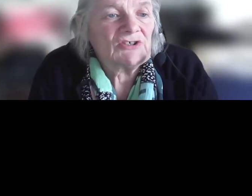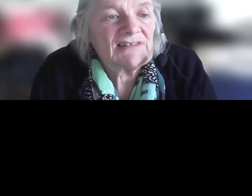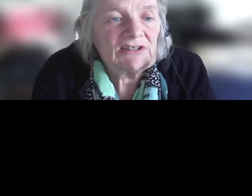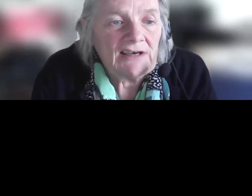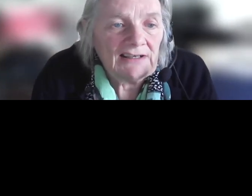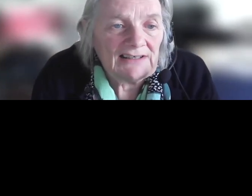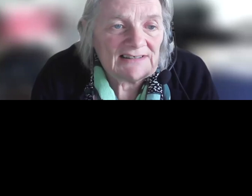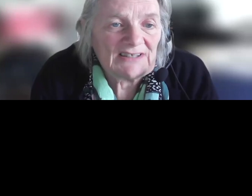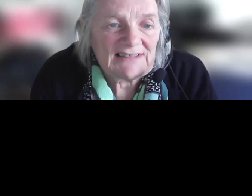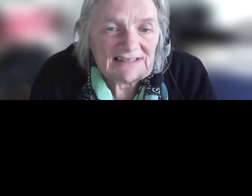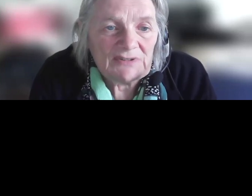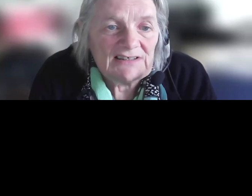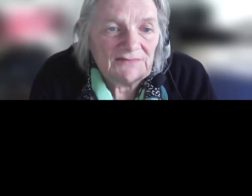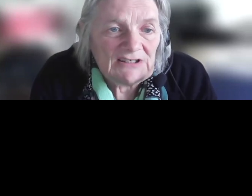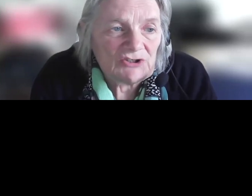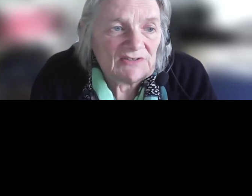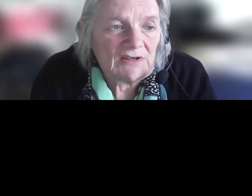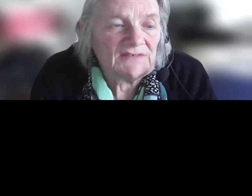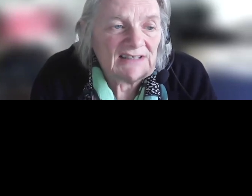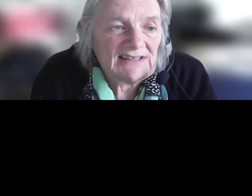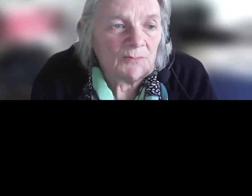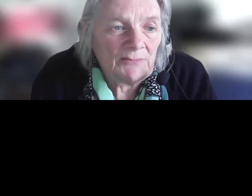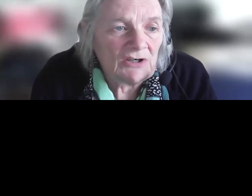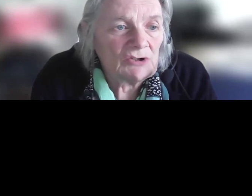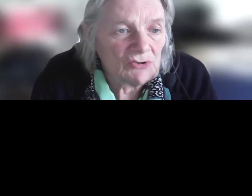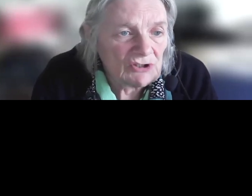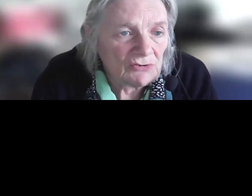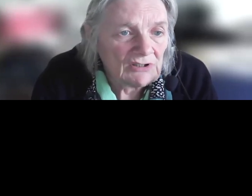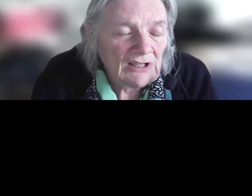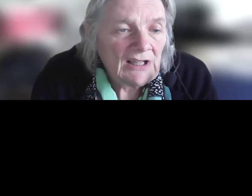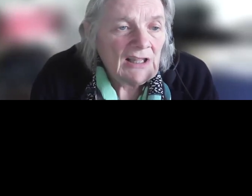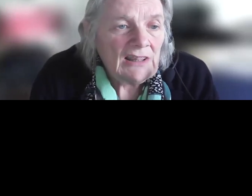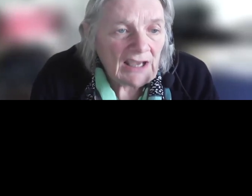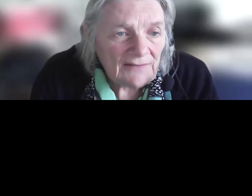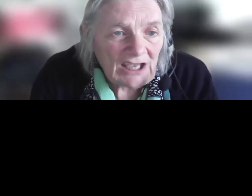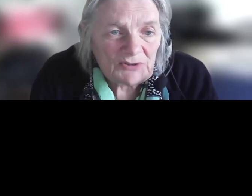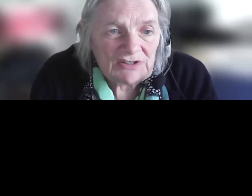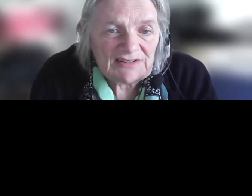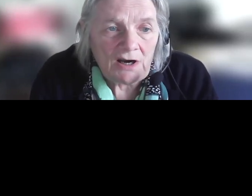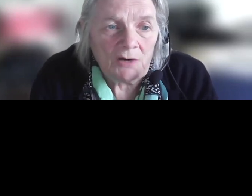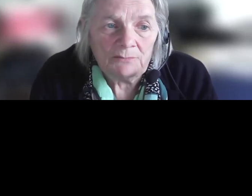just like to highlight some accessibility features of today's webinar to you. live captions are being